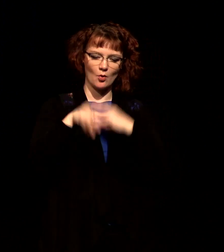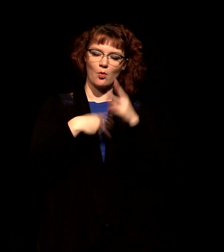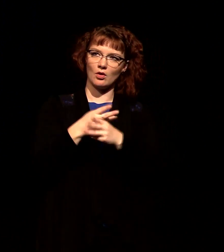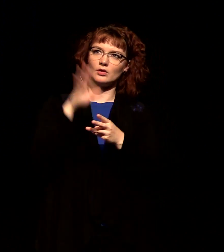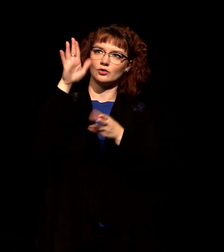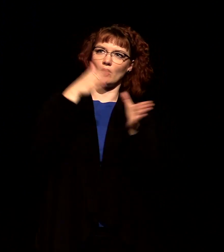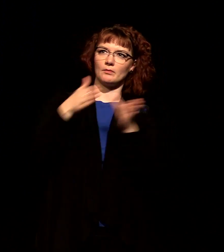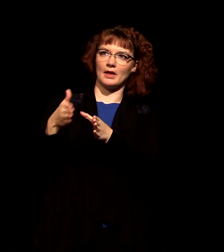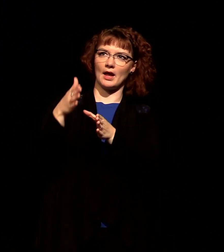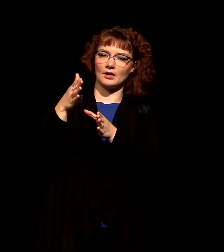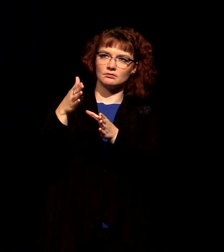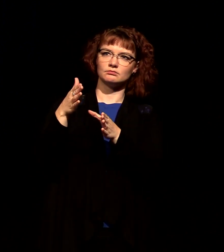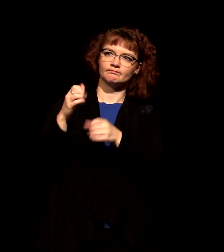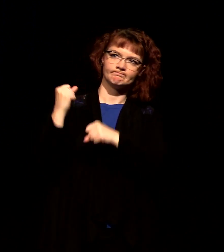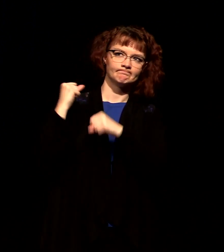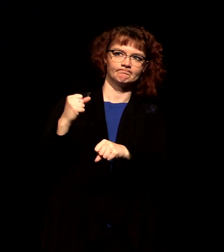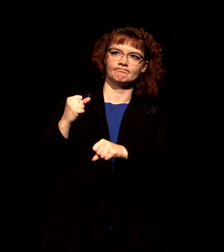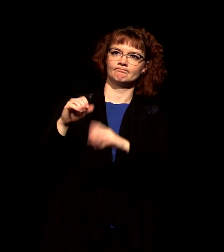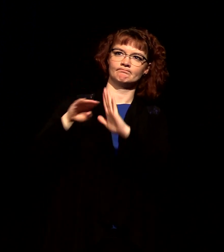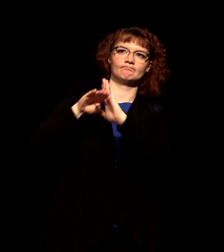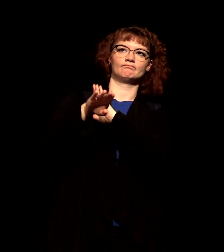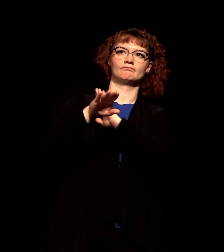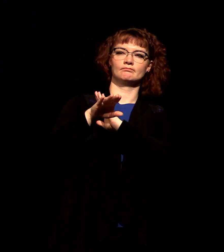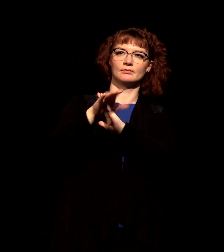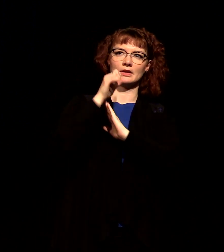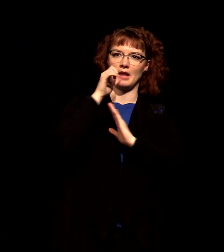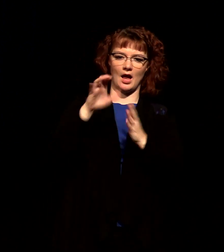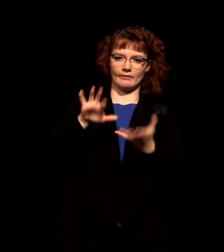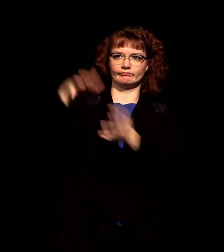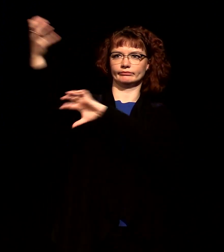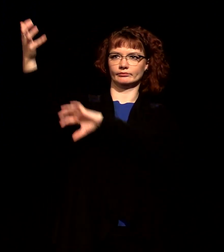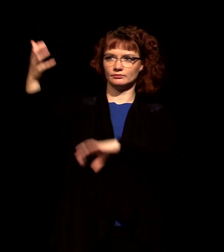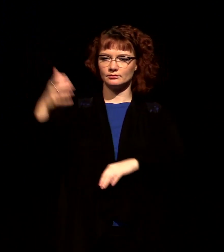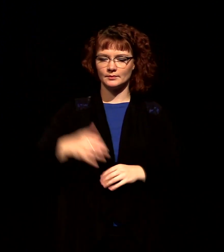we can be secure and firm based because of you. verses three and